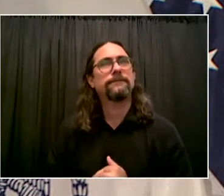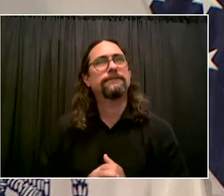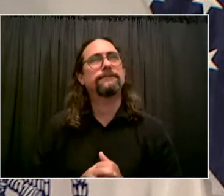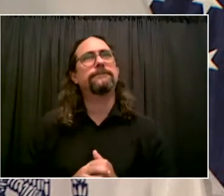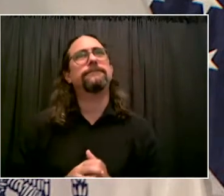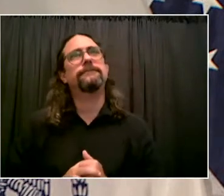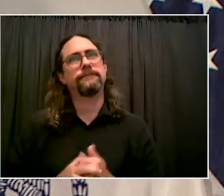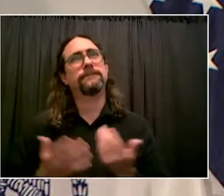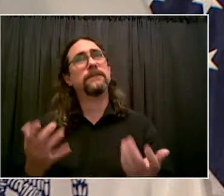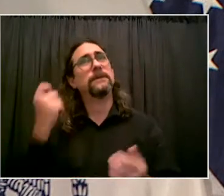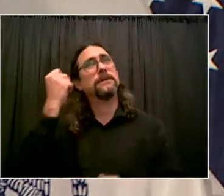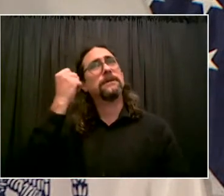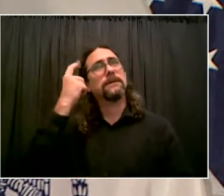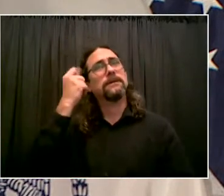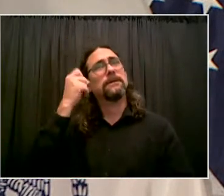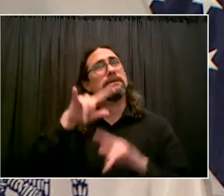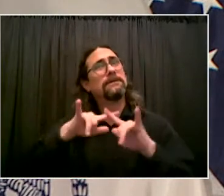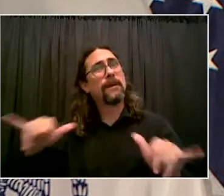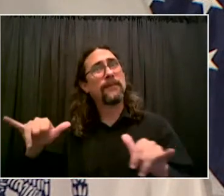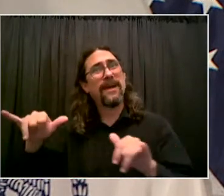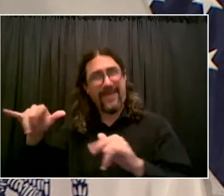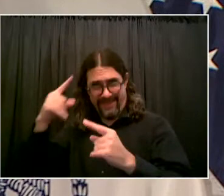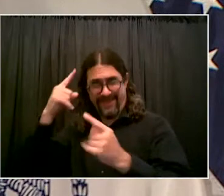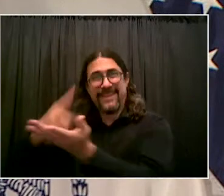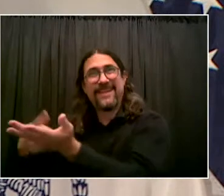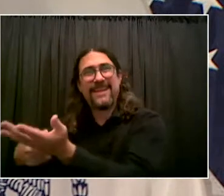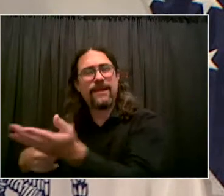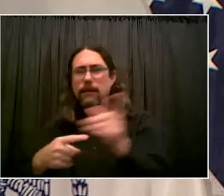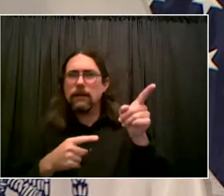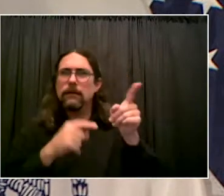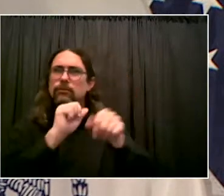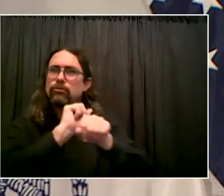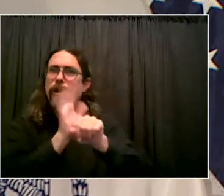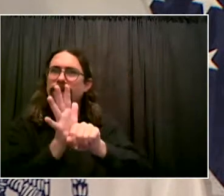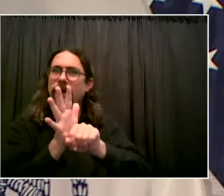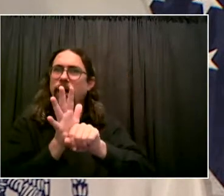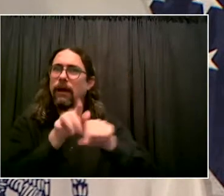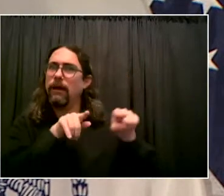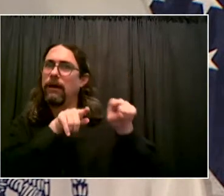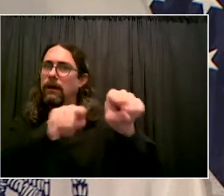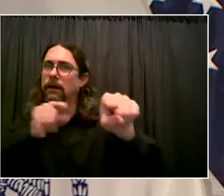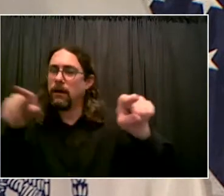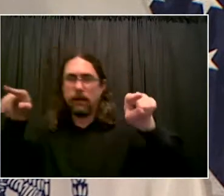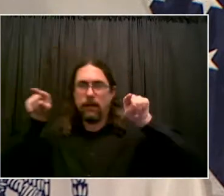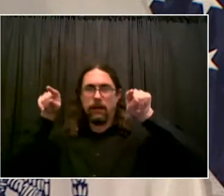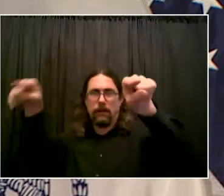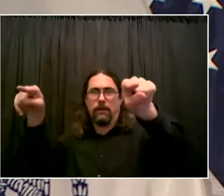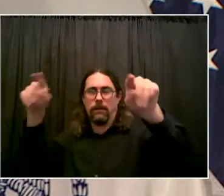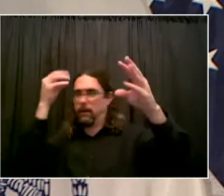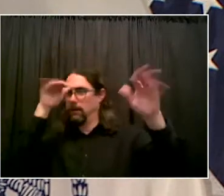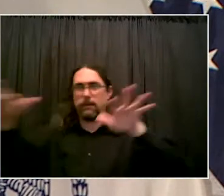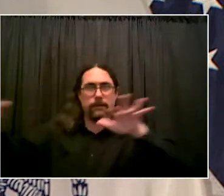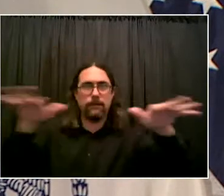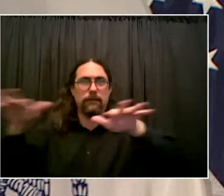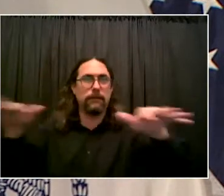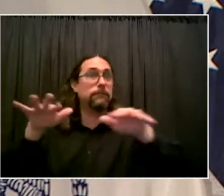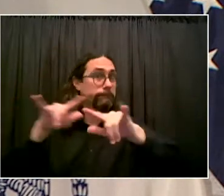AND THAT BECAME THE FOCUS TO ADDRESS THE NEEDS OF KIDS AND FAMILIES IN THE PANDEMIC. THAT'S WHAT WE